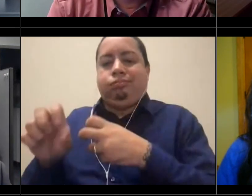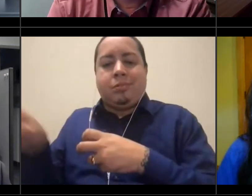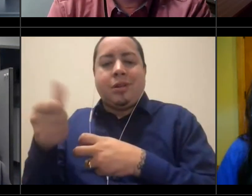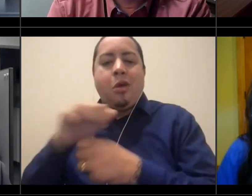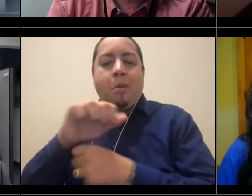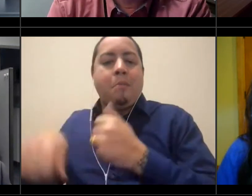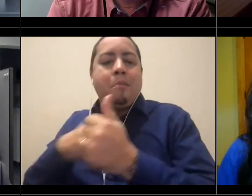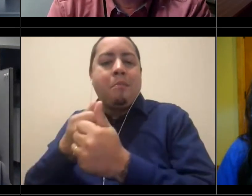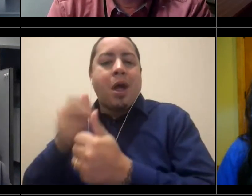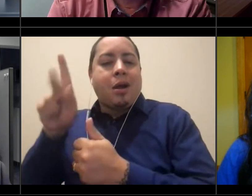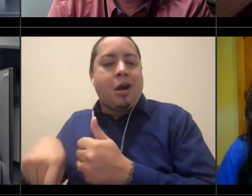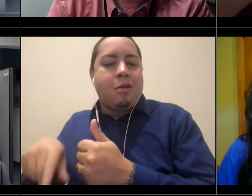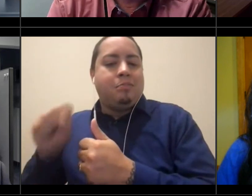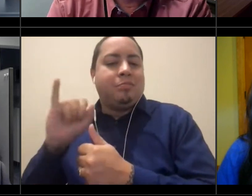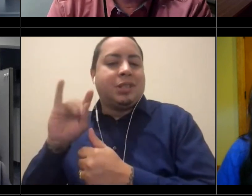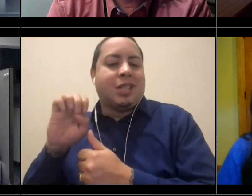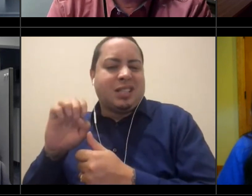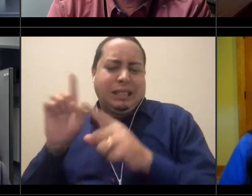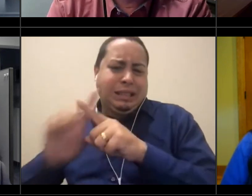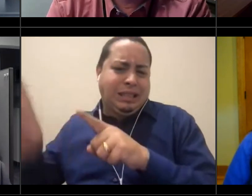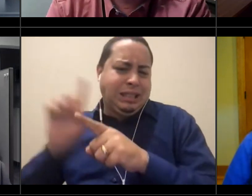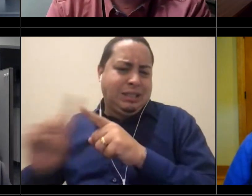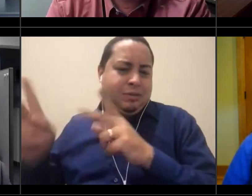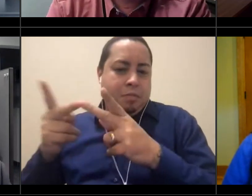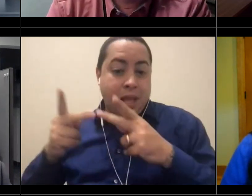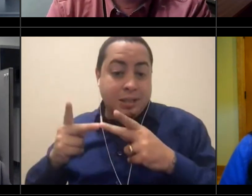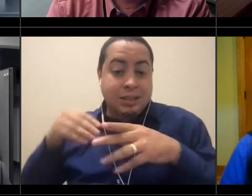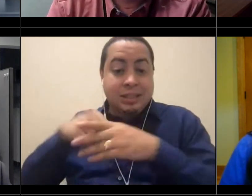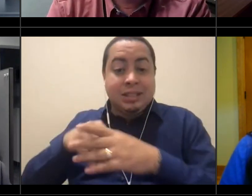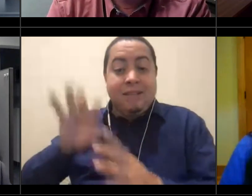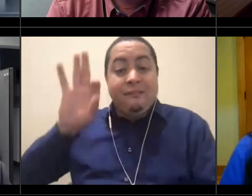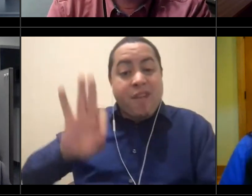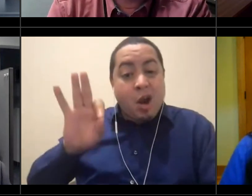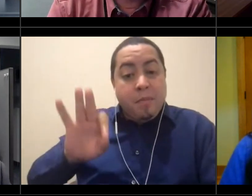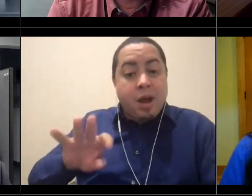which are in various places in Fairmont, West Virginia